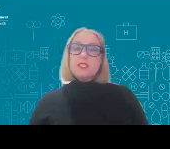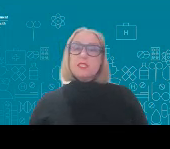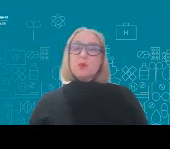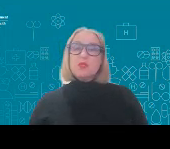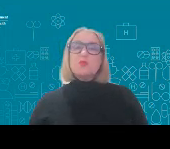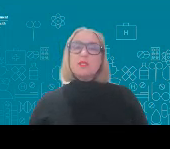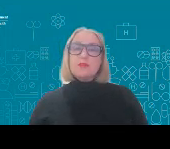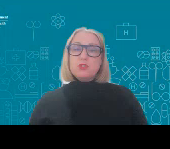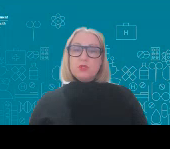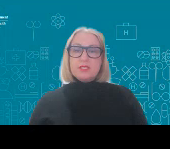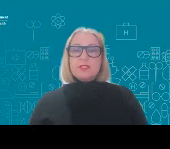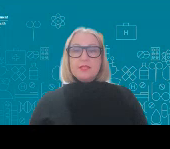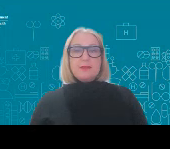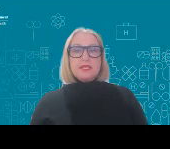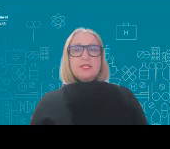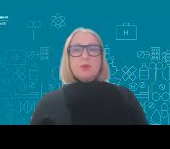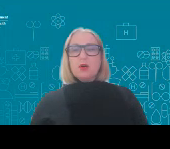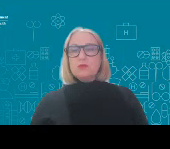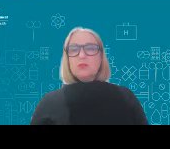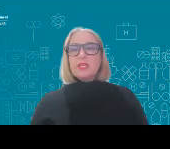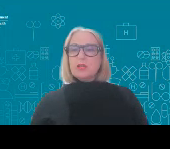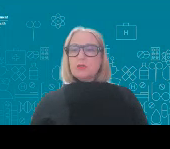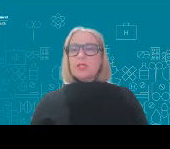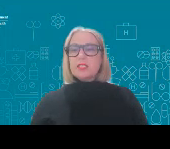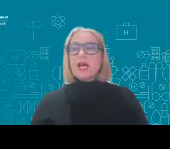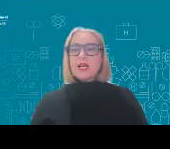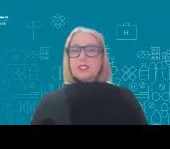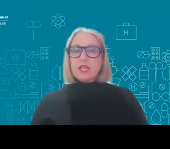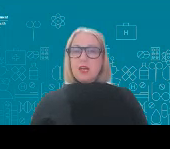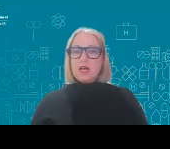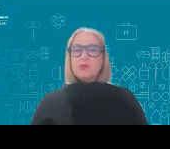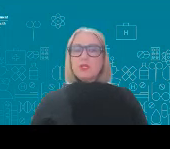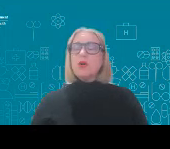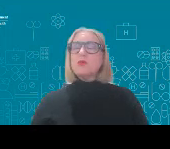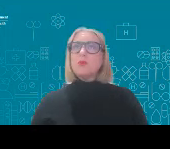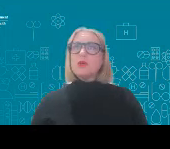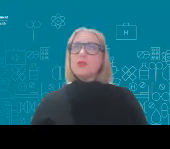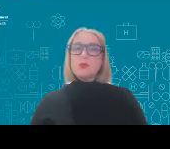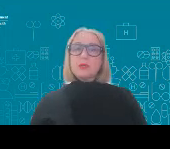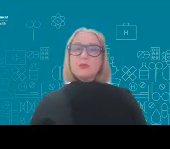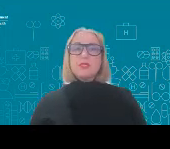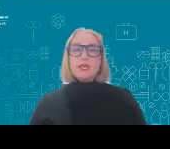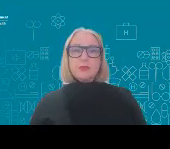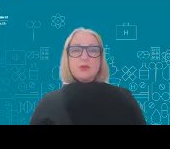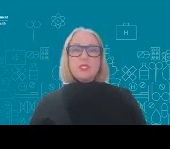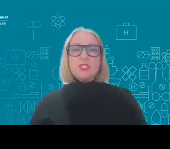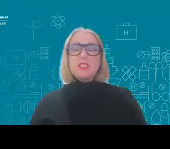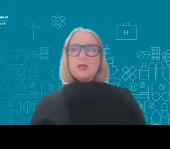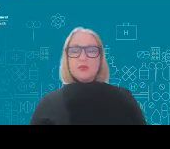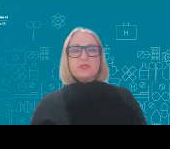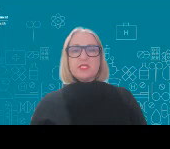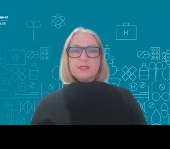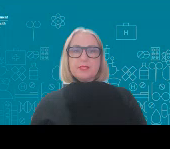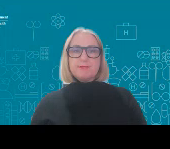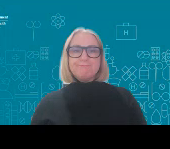Registered supporters will have duties that they must uphold including to act in line with the older person's wishes and preferences.